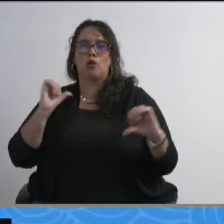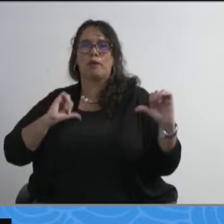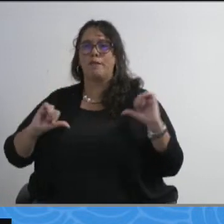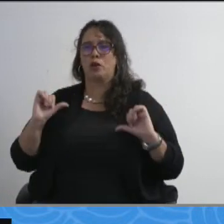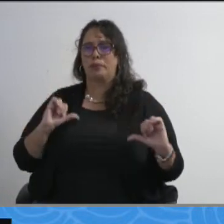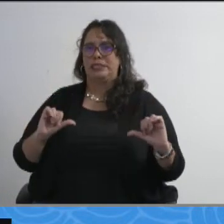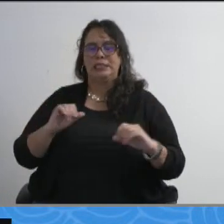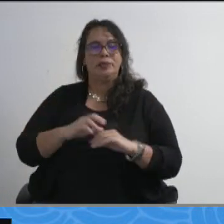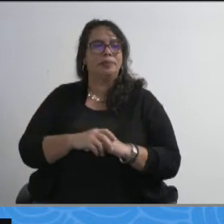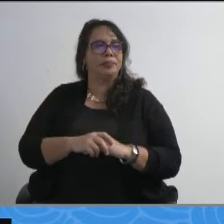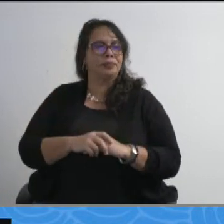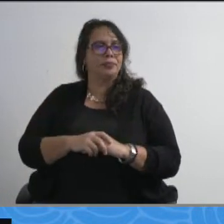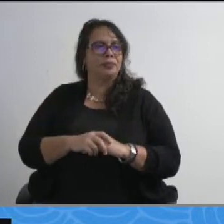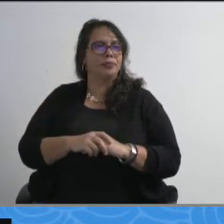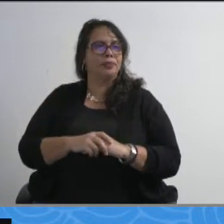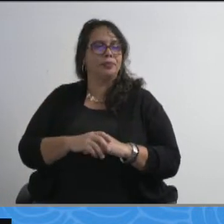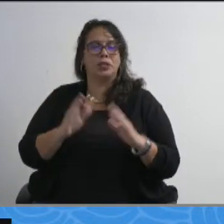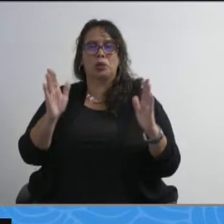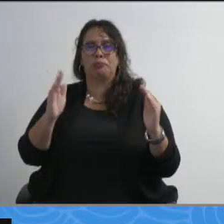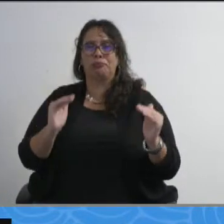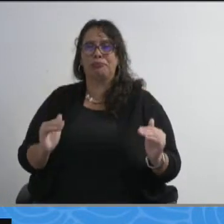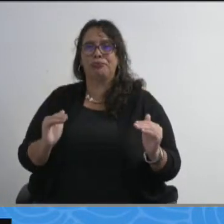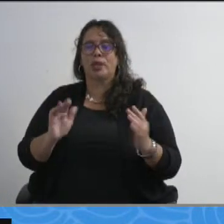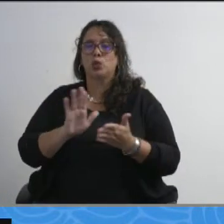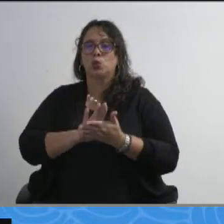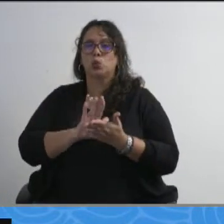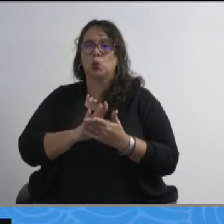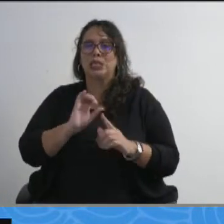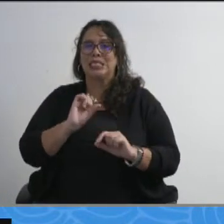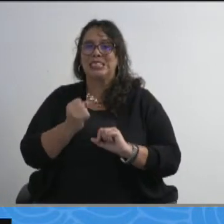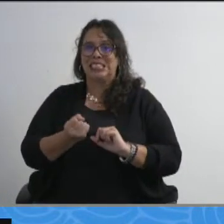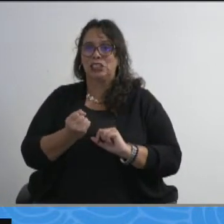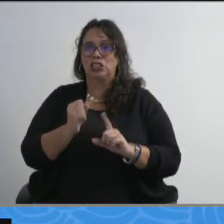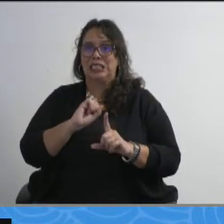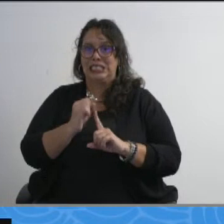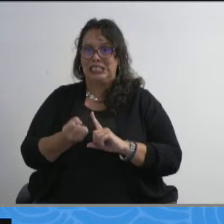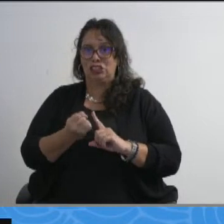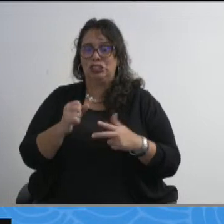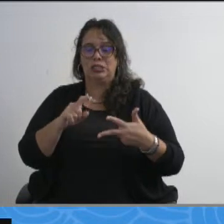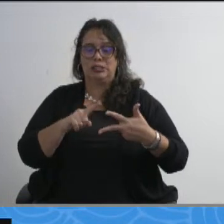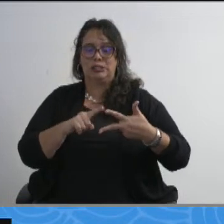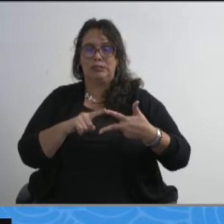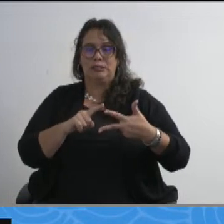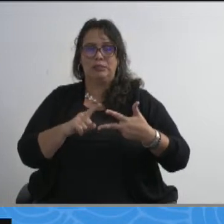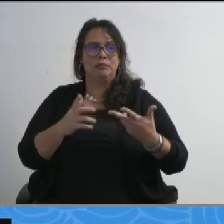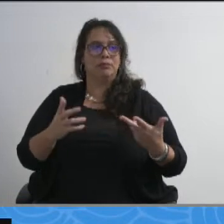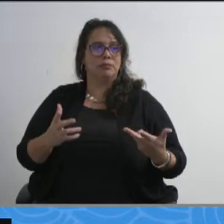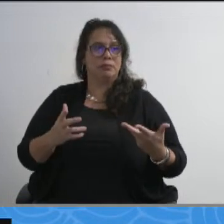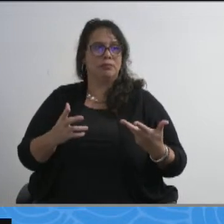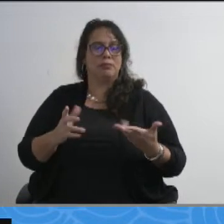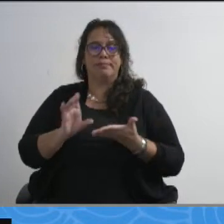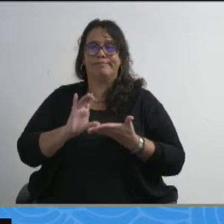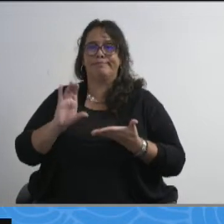For school conditions, we are putting our money into enhancing healthy and safe school environments